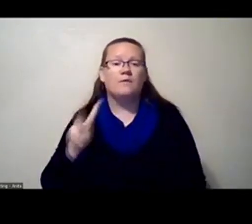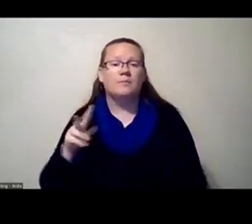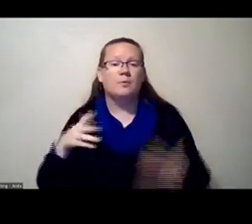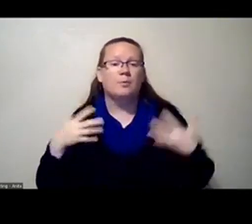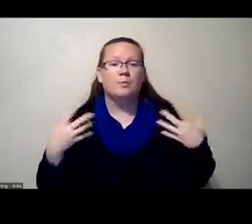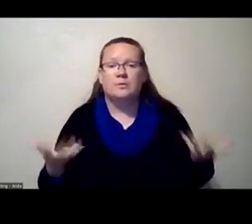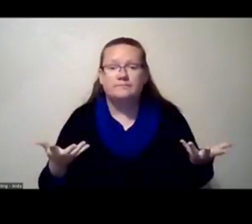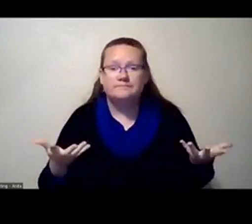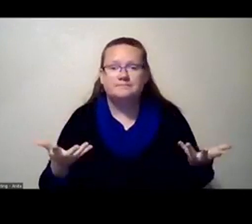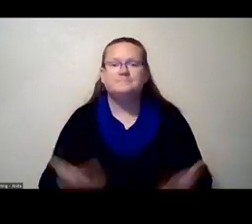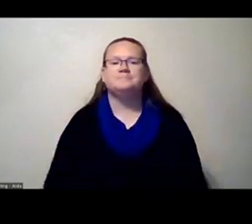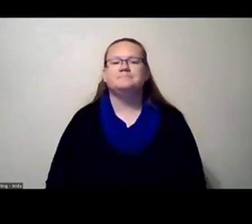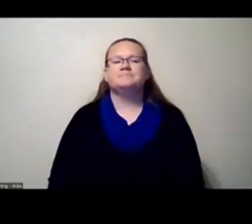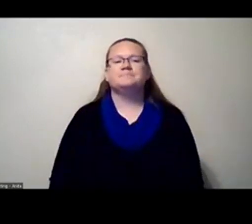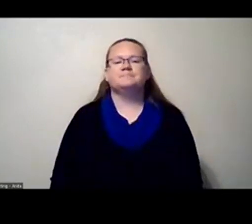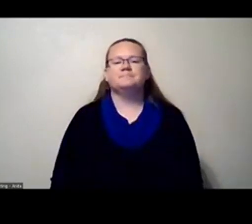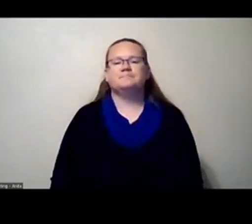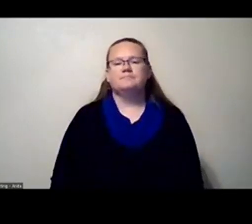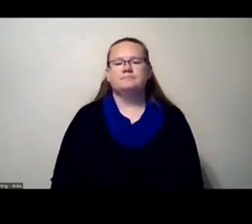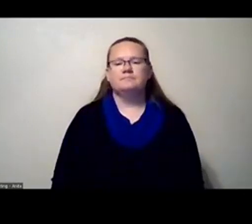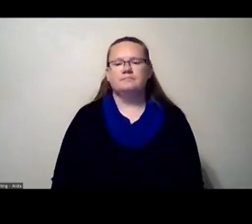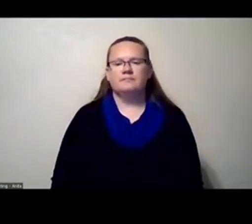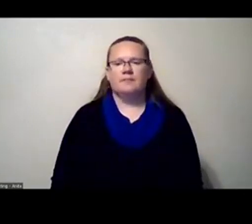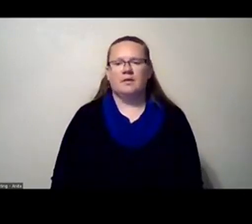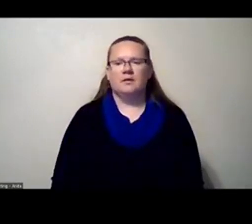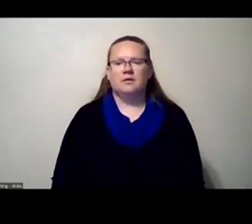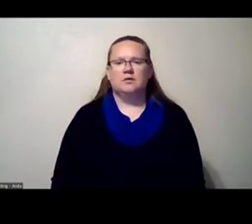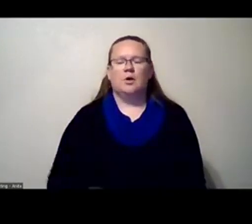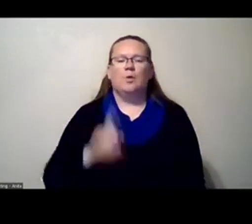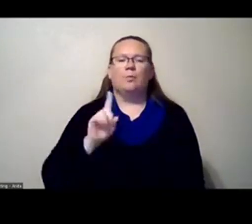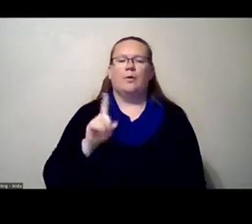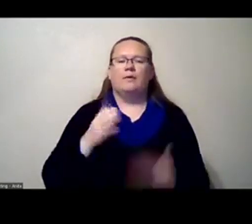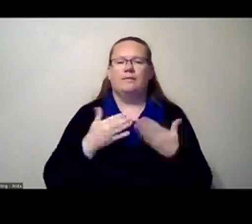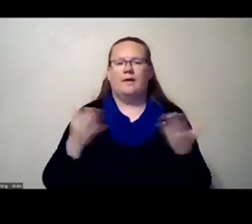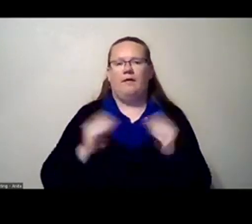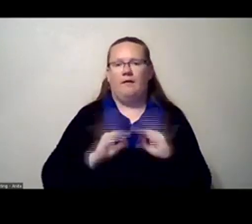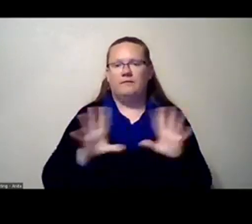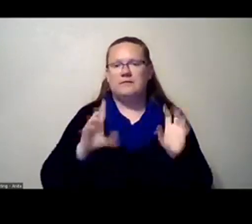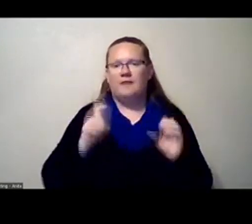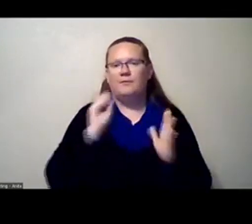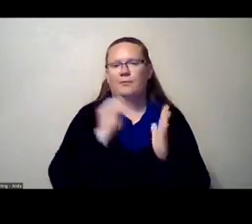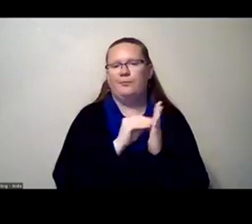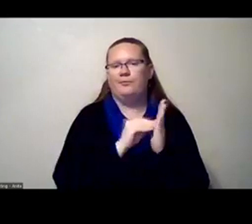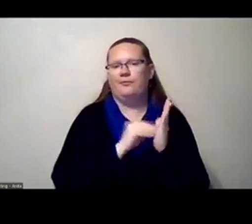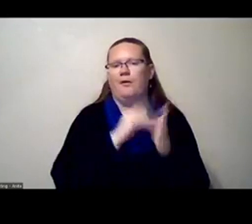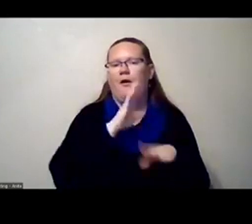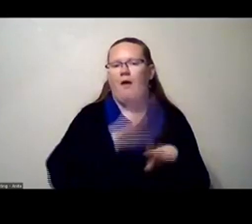obviously we're going to need to put something on the ballot this fall,